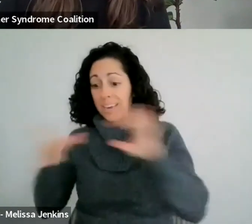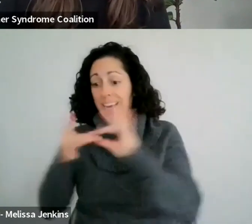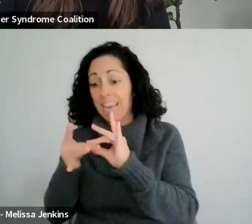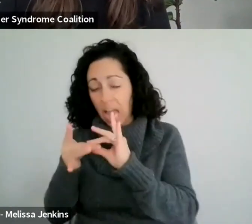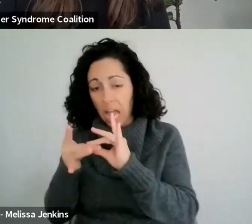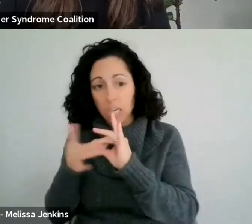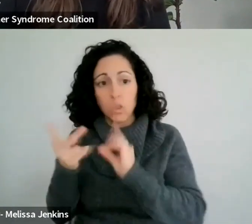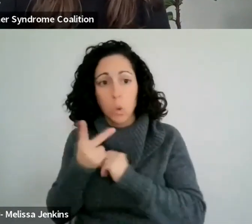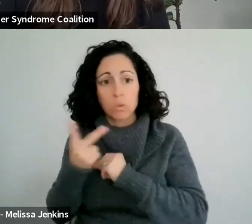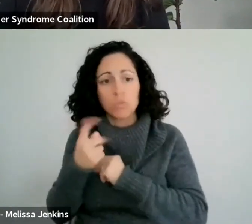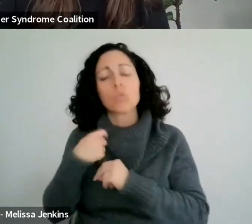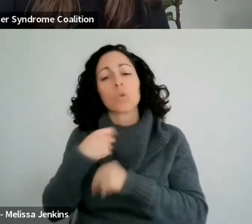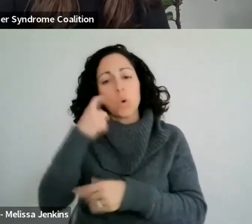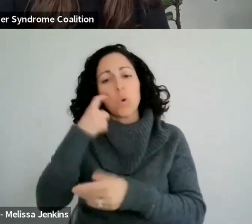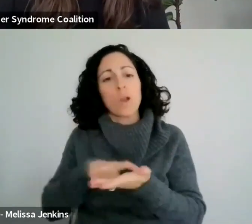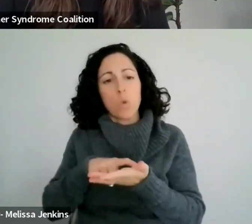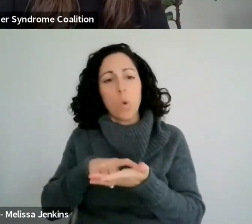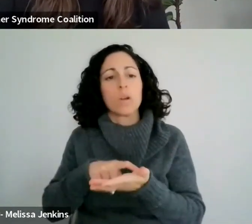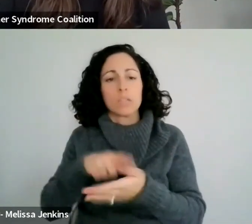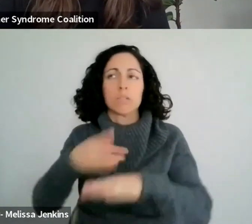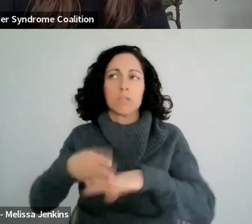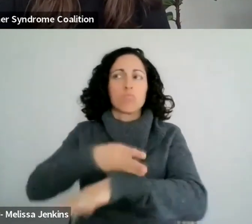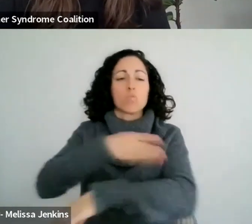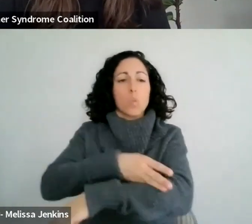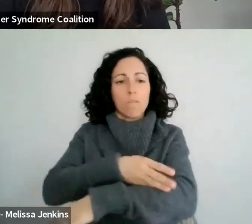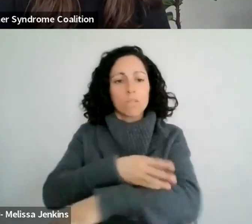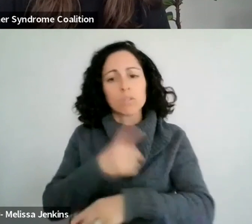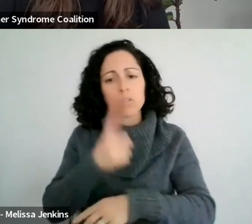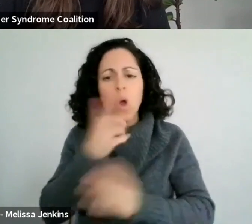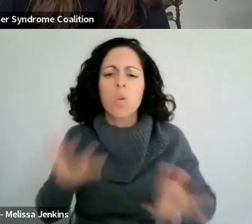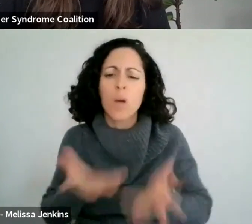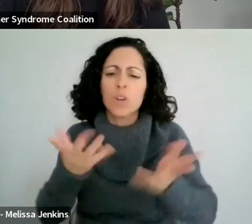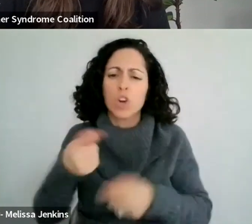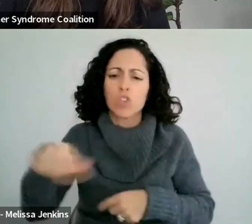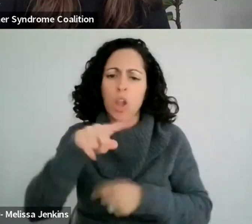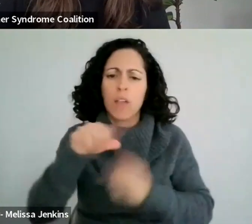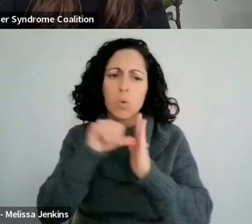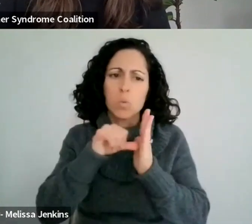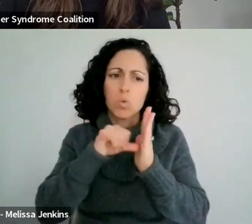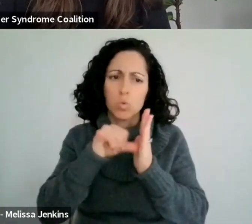I would fully recommend anyone to go on our YouTube page and watch that. It's very detailed and we have some